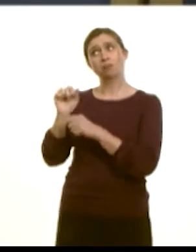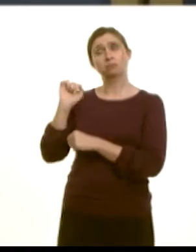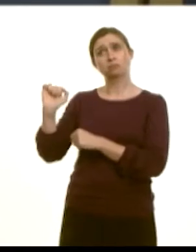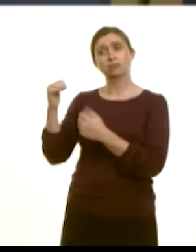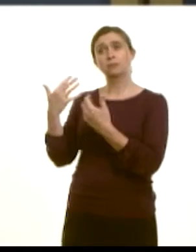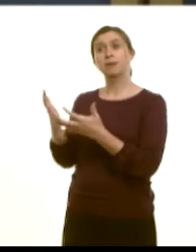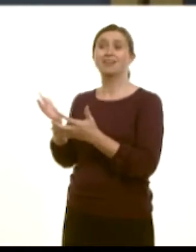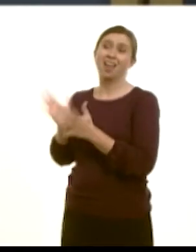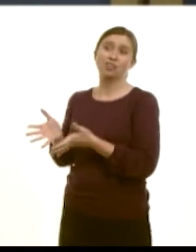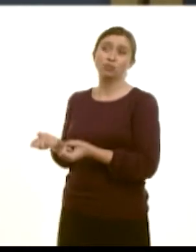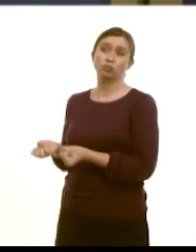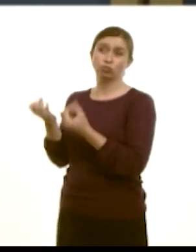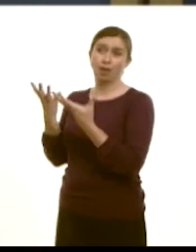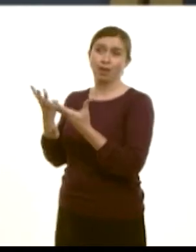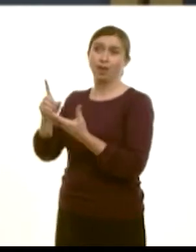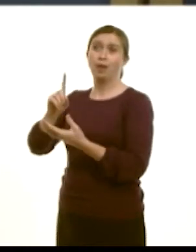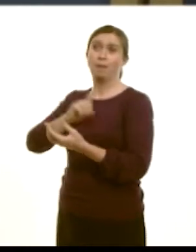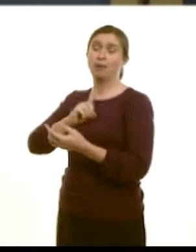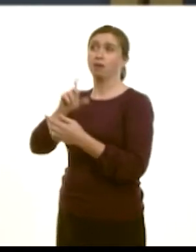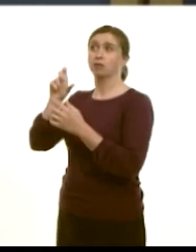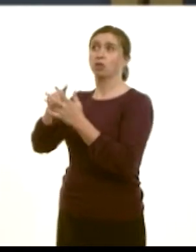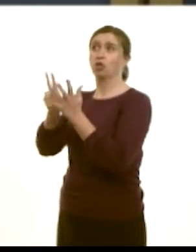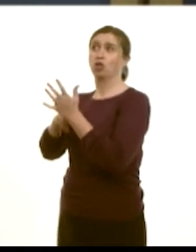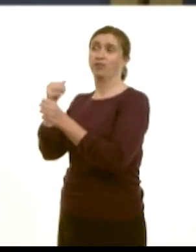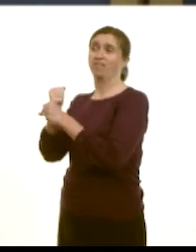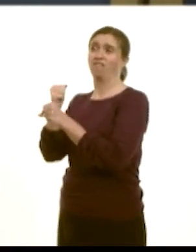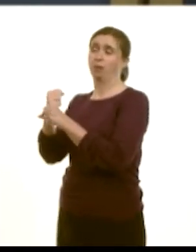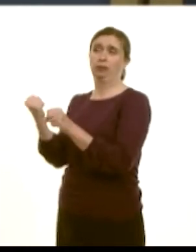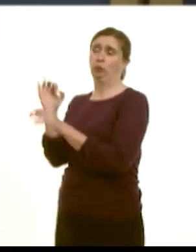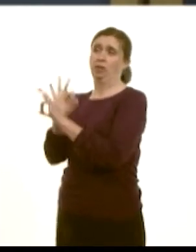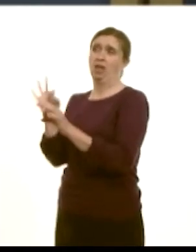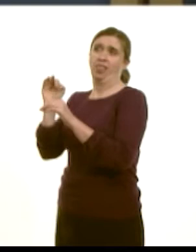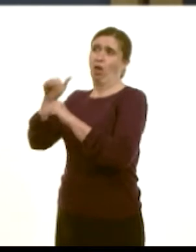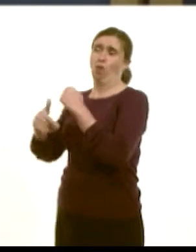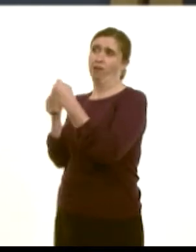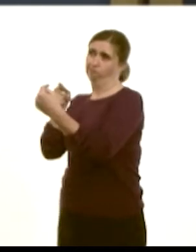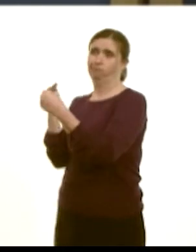out on strike action because of the inactions of the Tory Government over the ongoing dispute with the Fire Brigades Union?